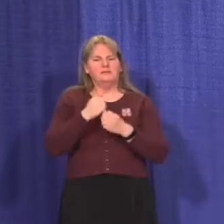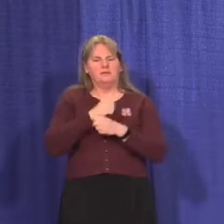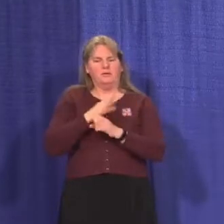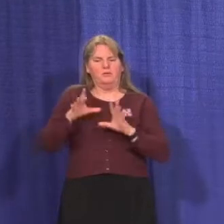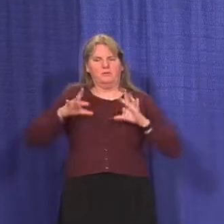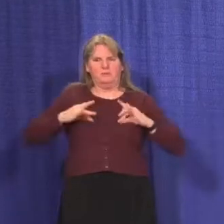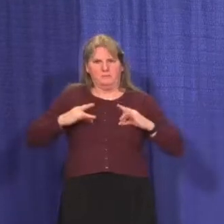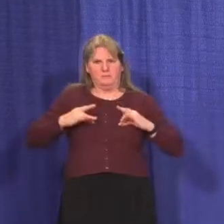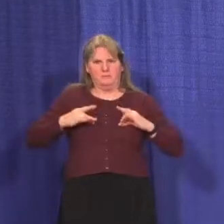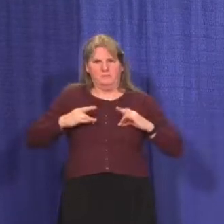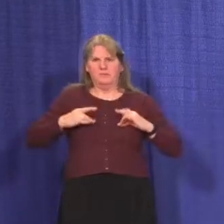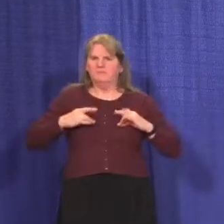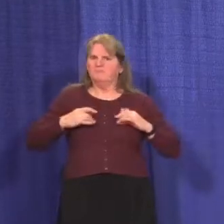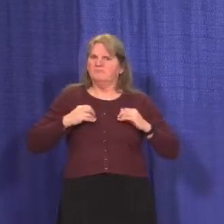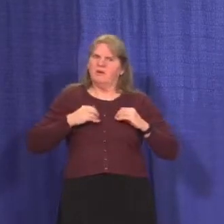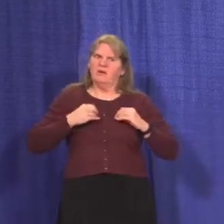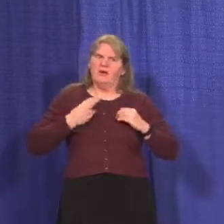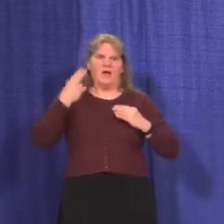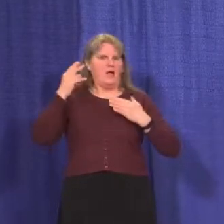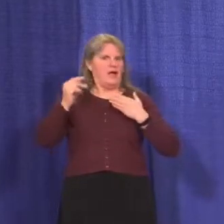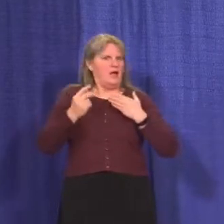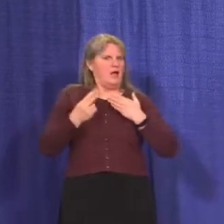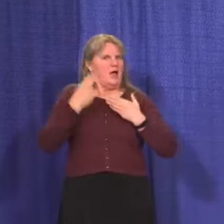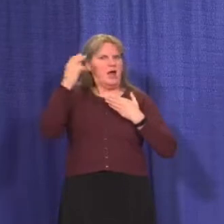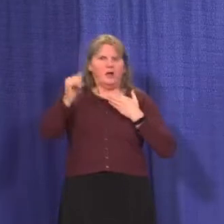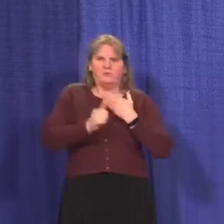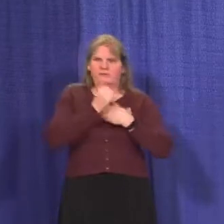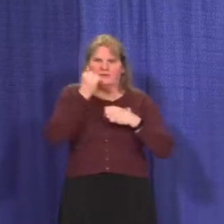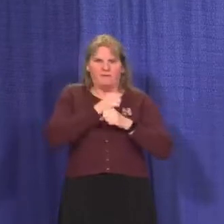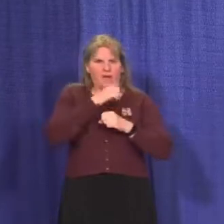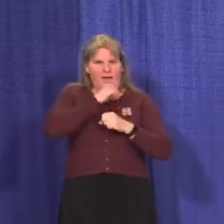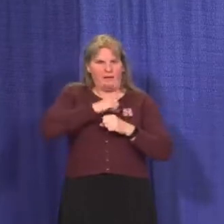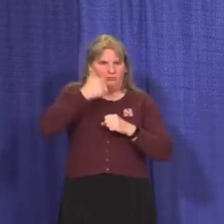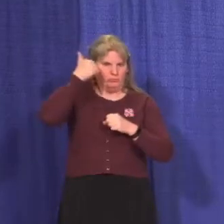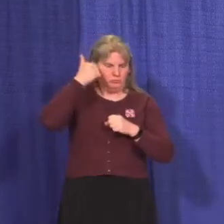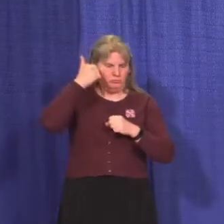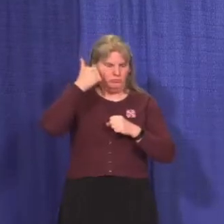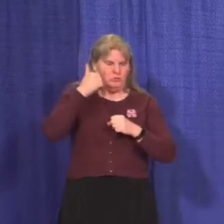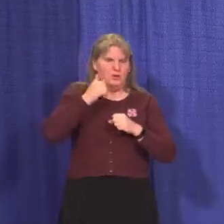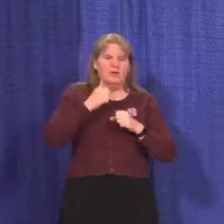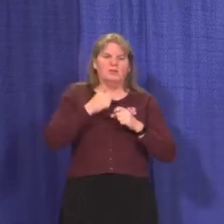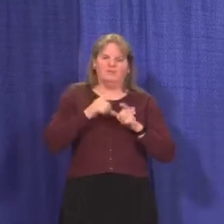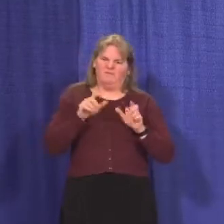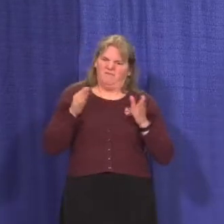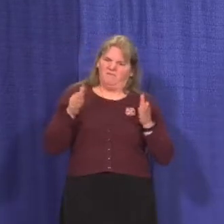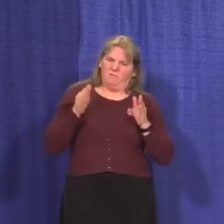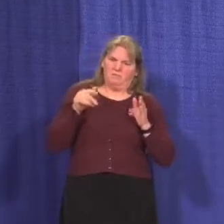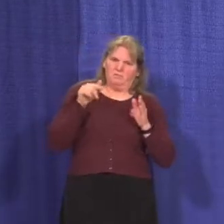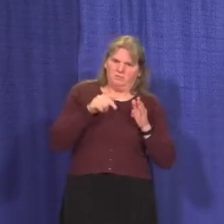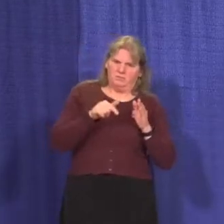Our hope is then that once we have the vaccine and we have our